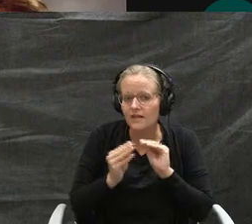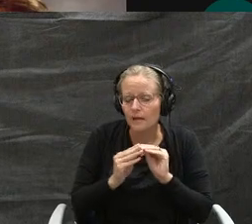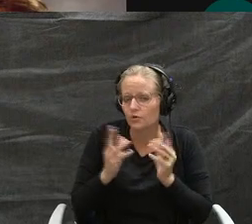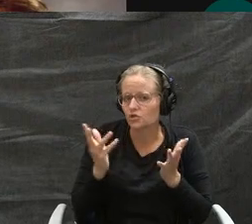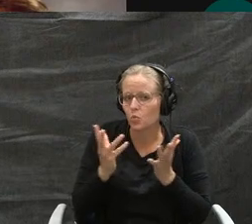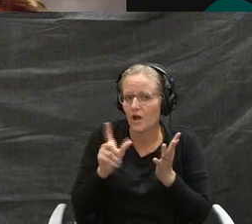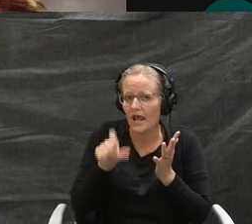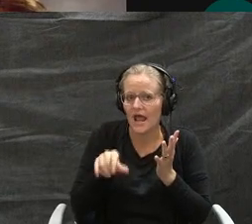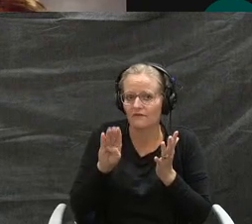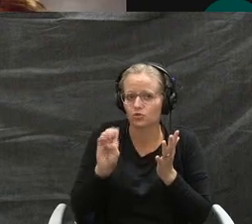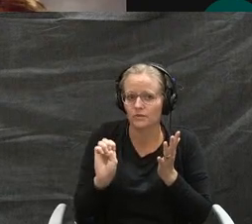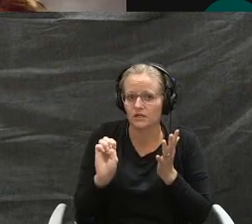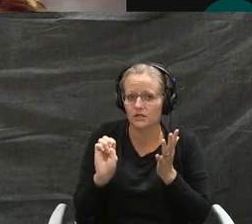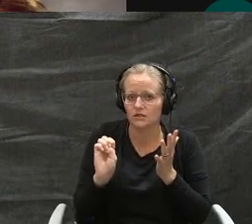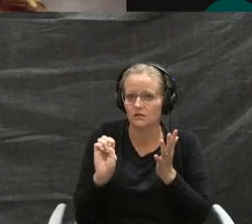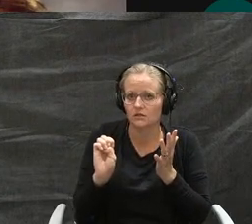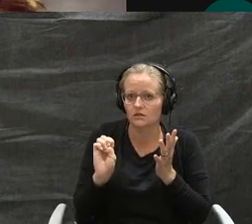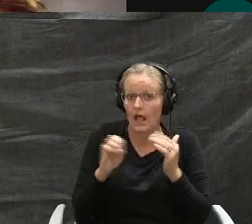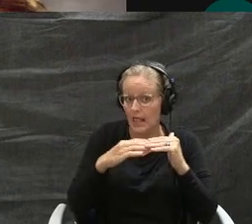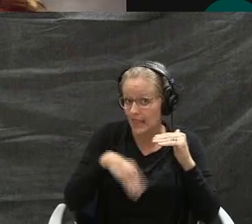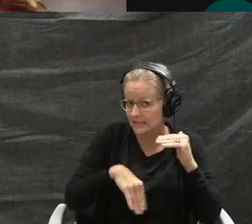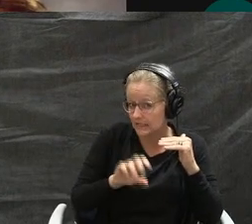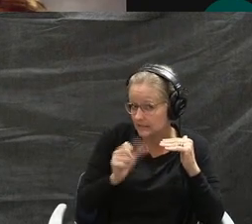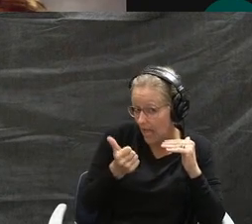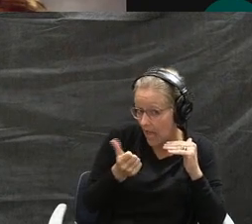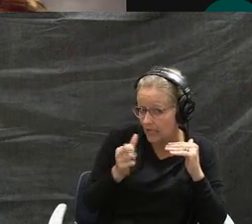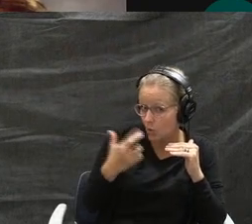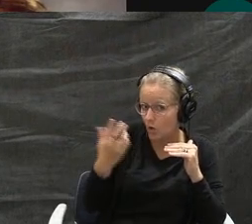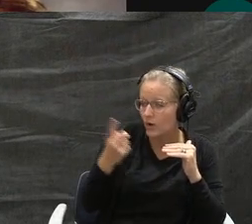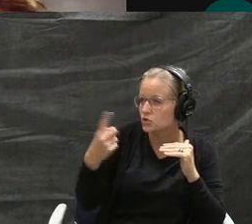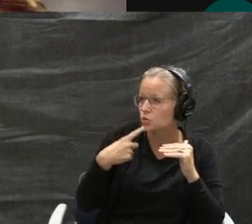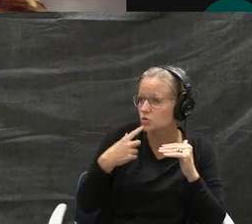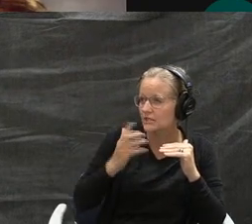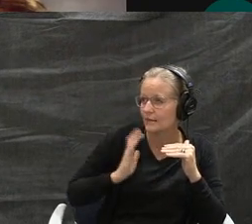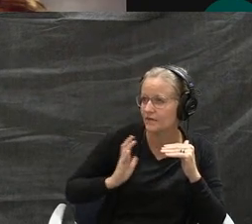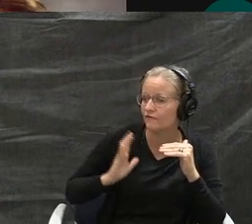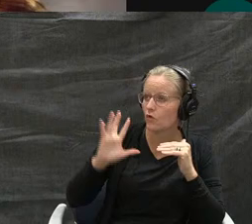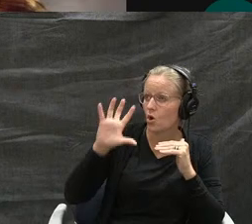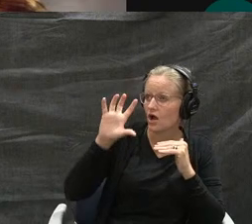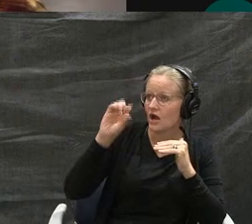would be less than 10 you said before again at those 50 and